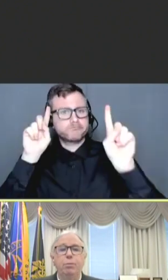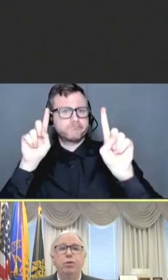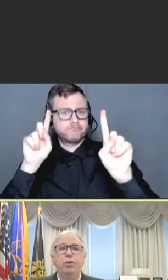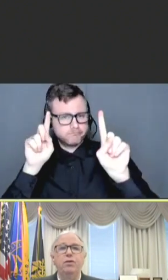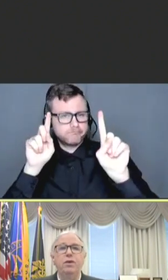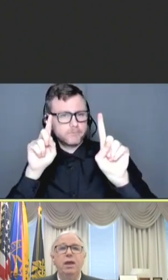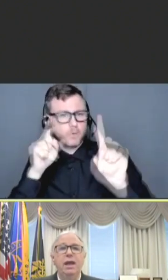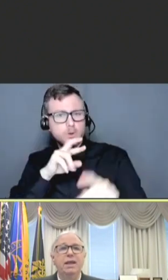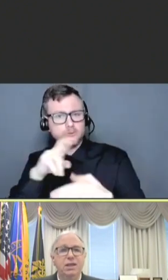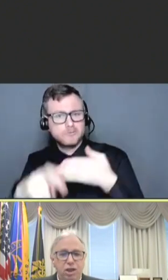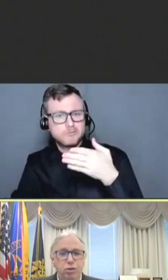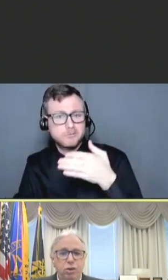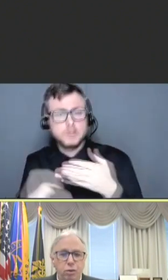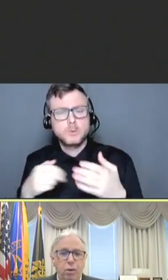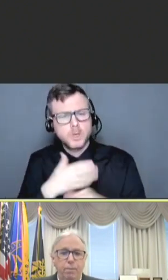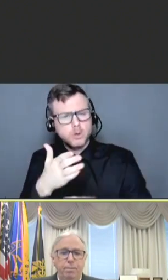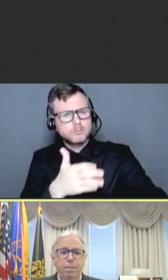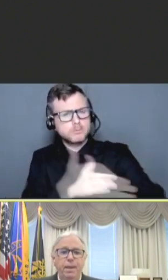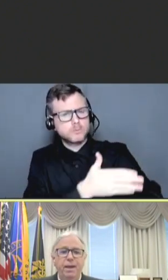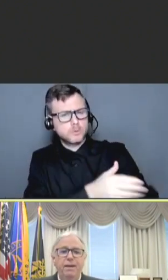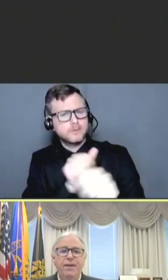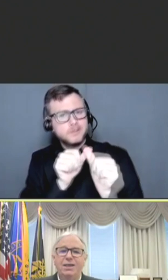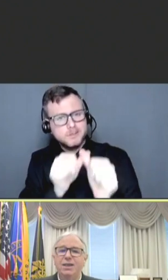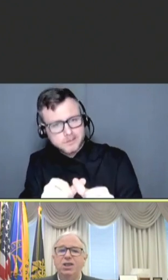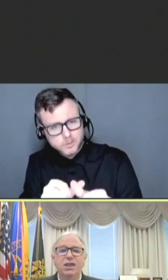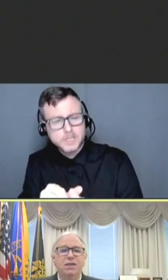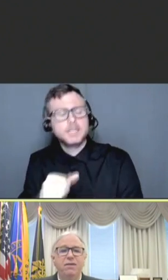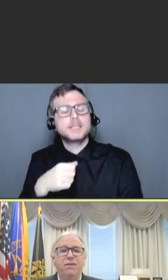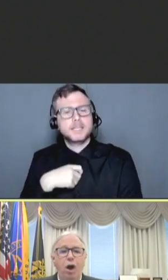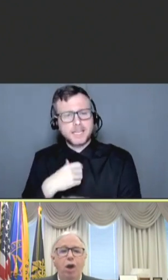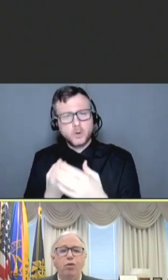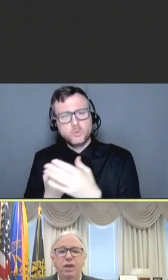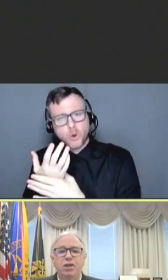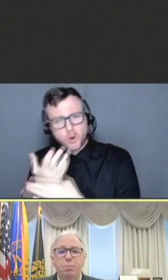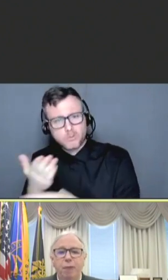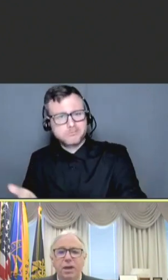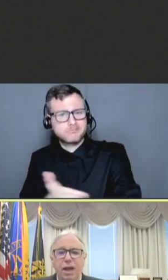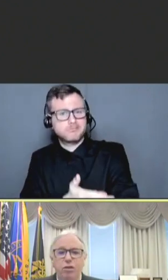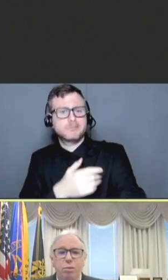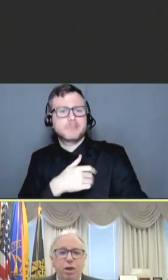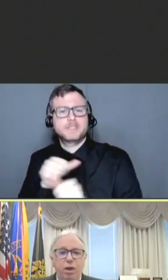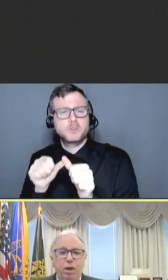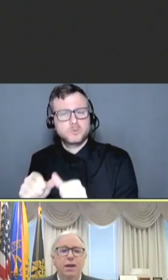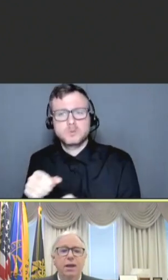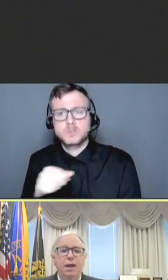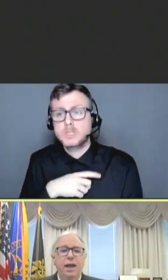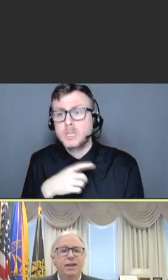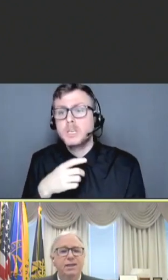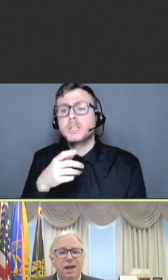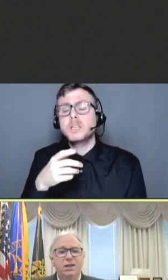improve and continually grow. Vaccination is a far-reaching public health priority, and as such,